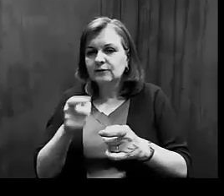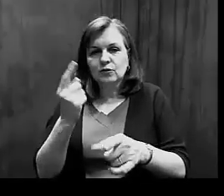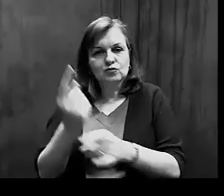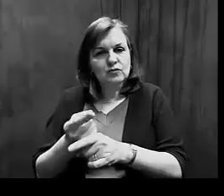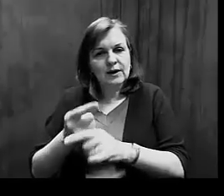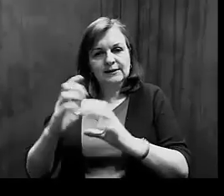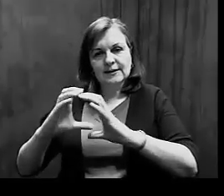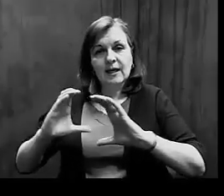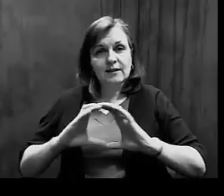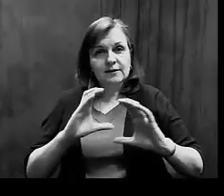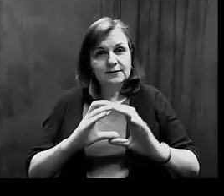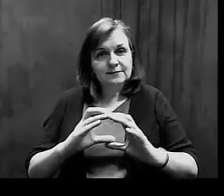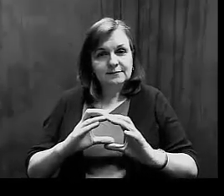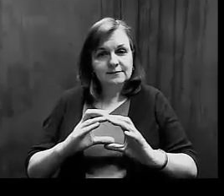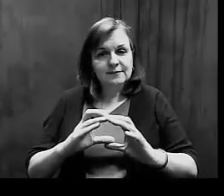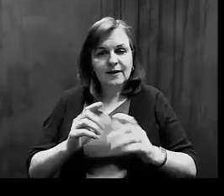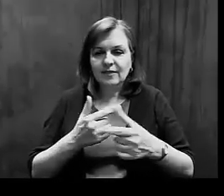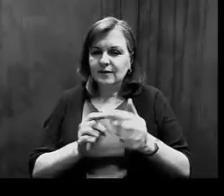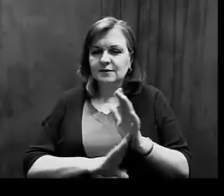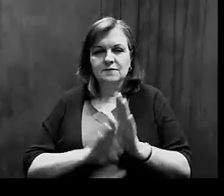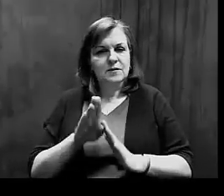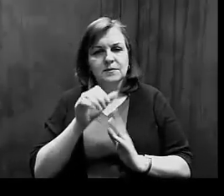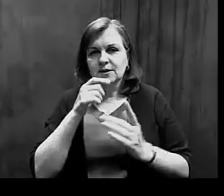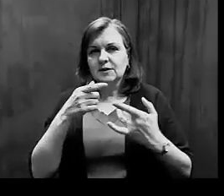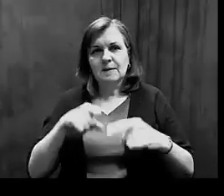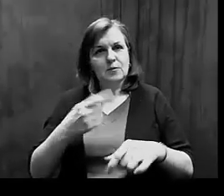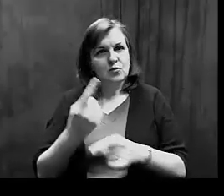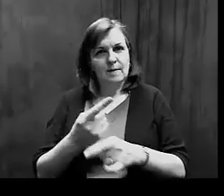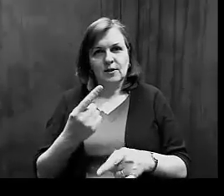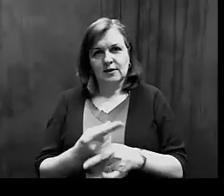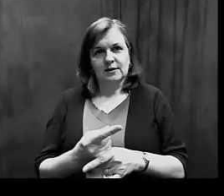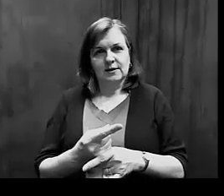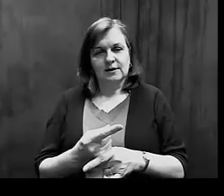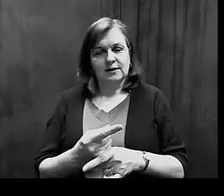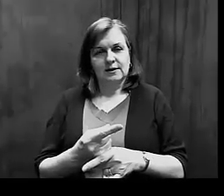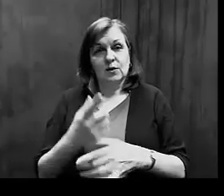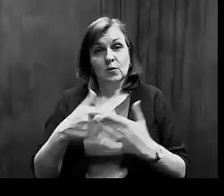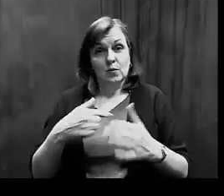delivered to the correct cells development doesnt occur properly so